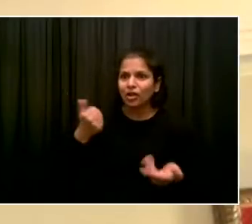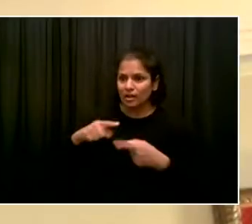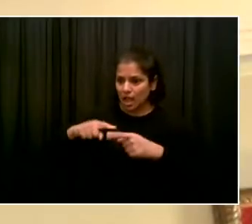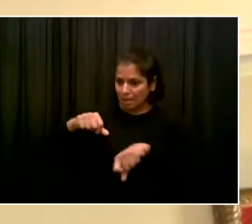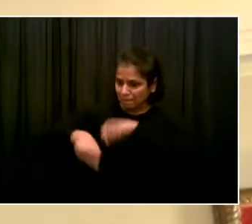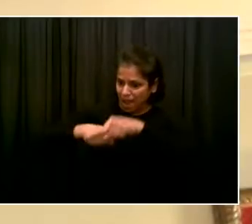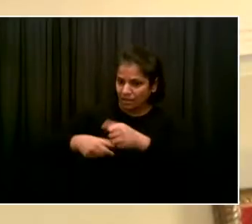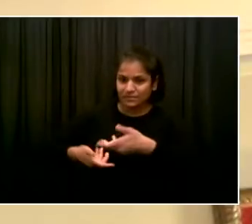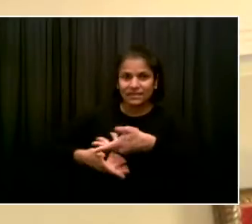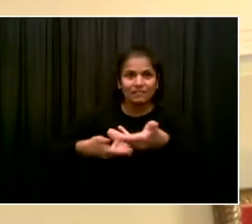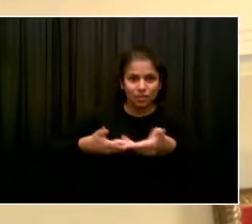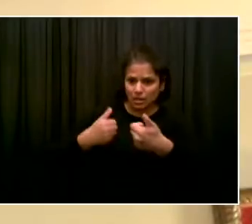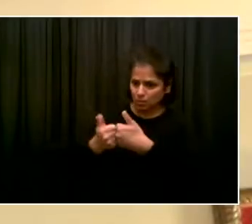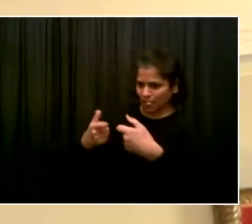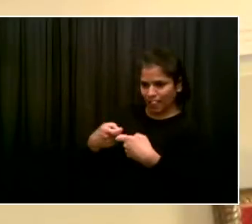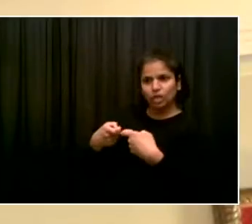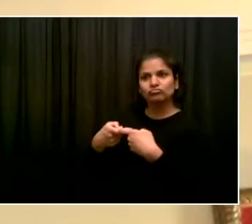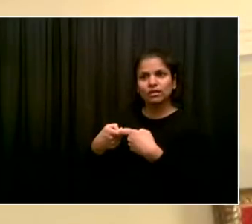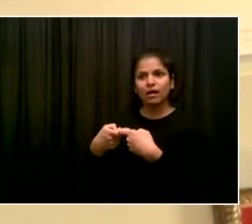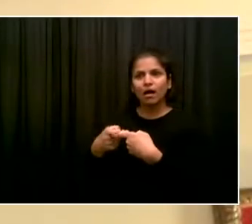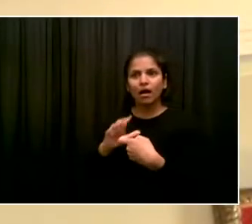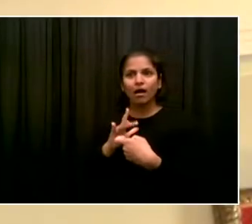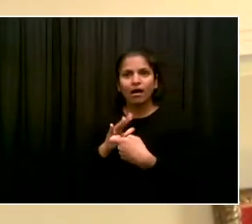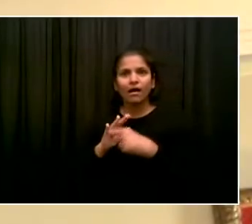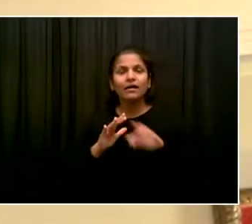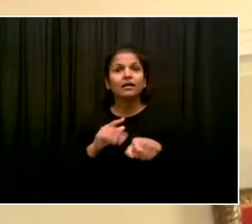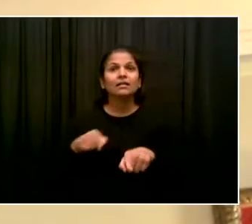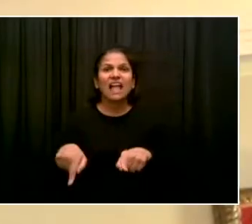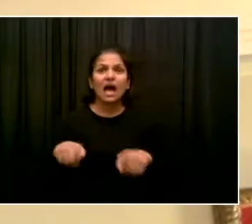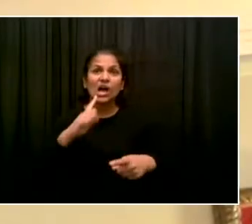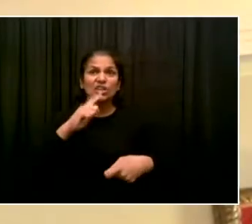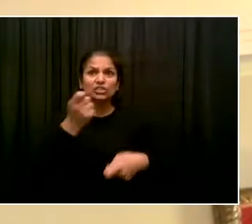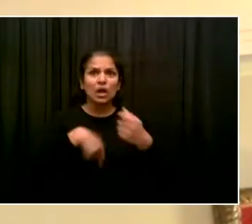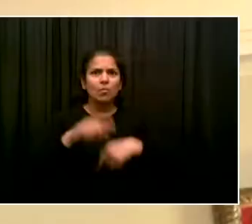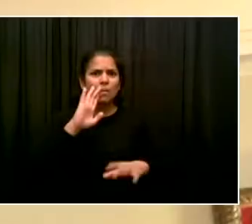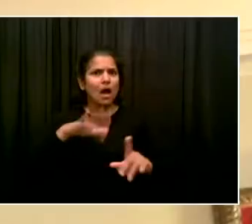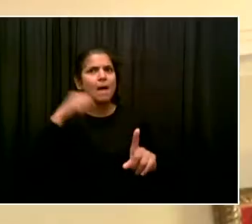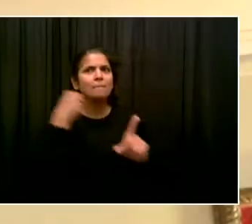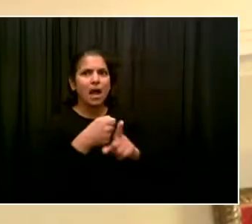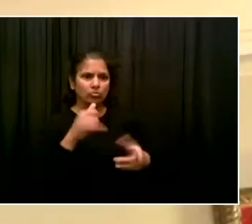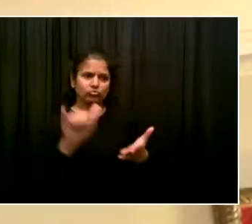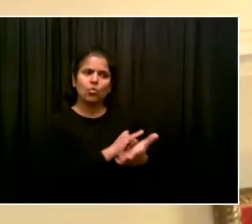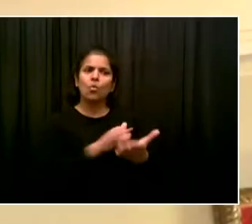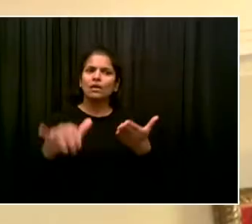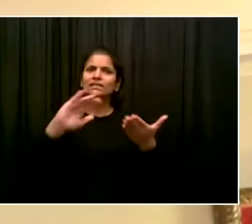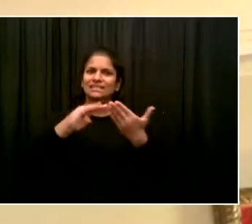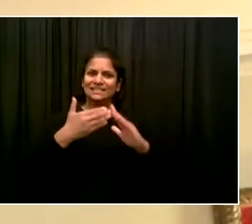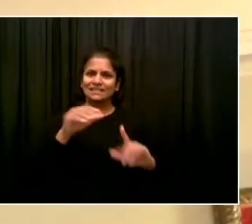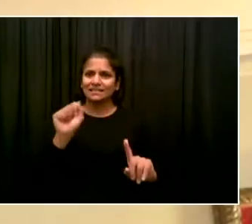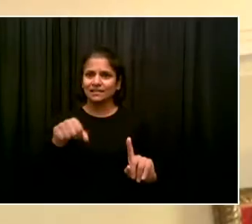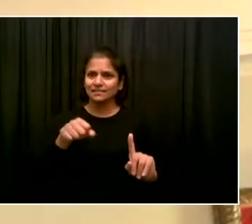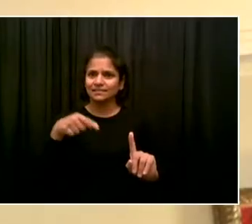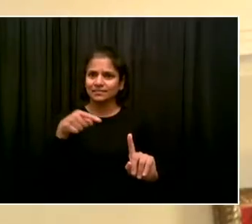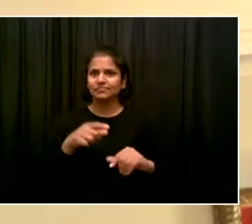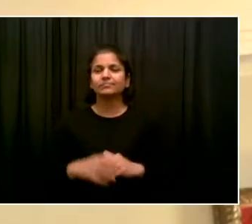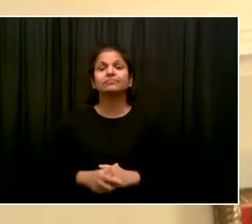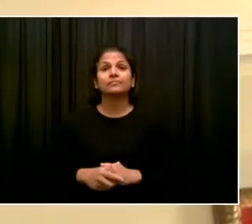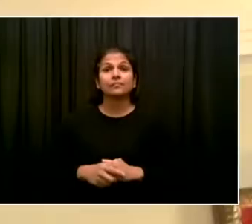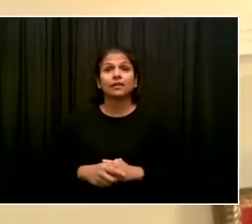FOR DELIVERY.